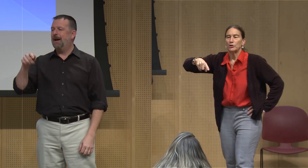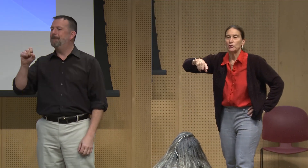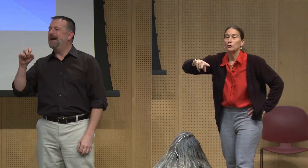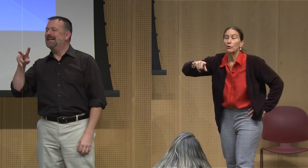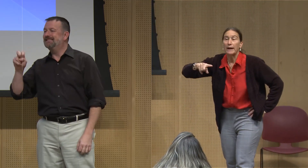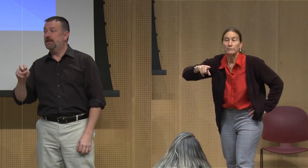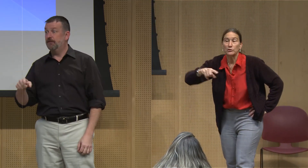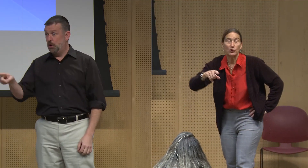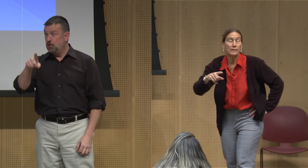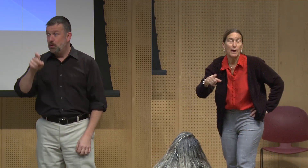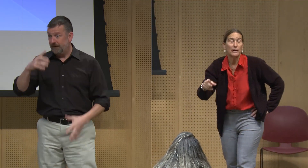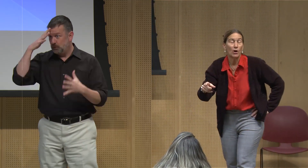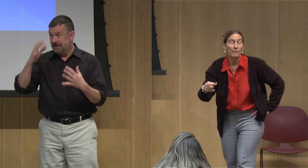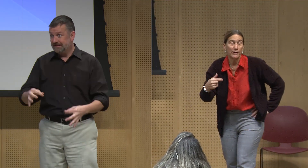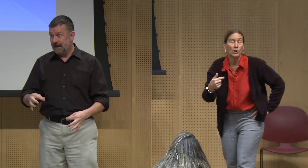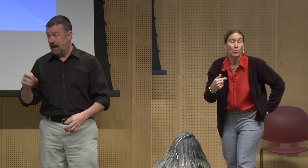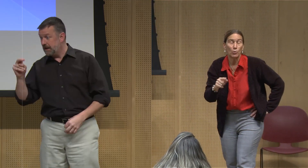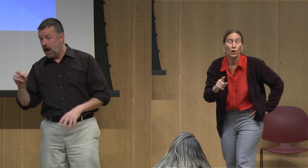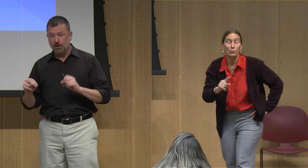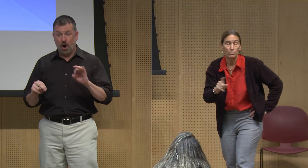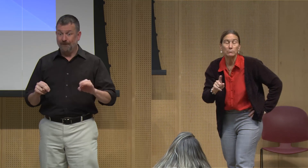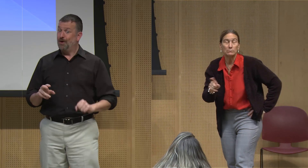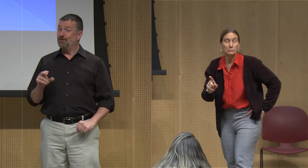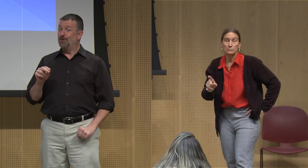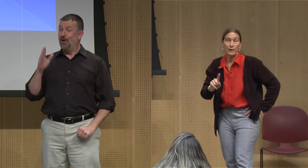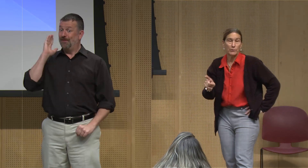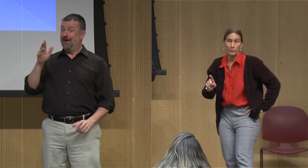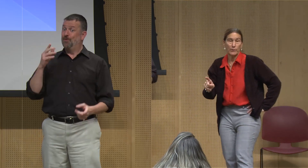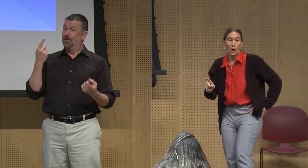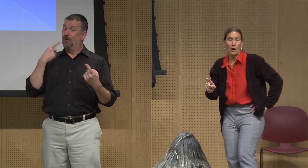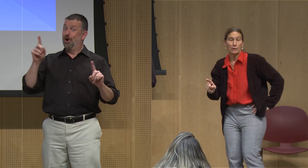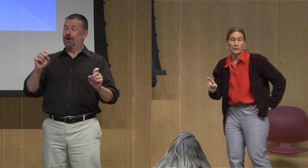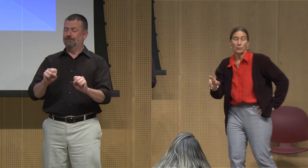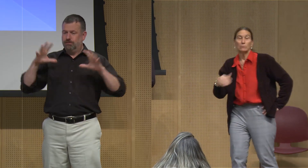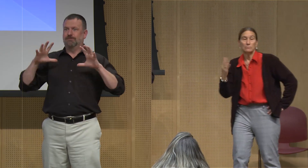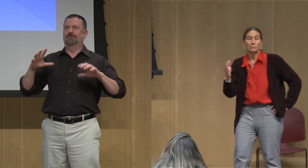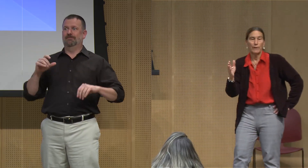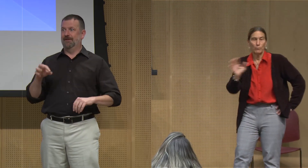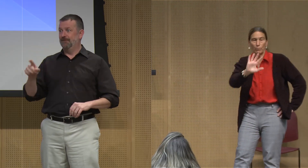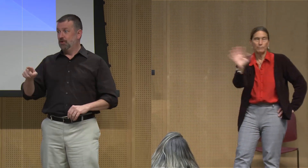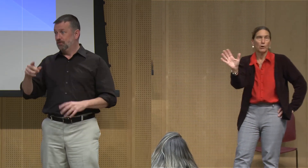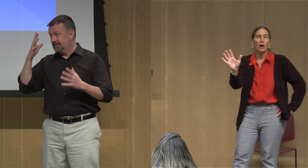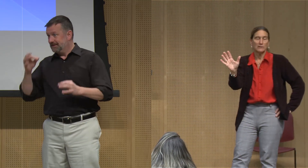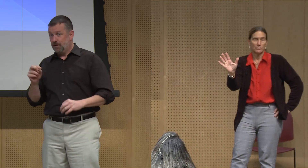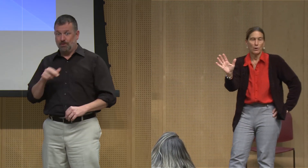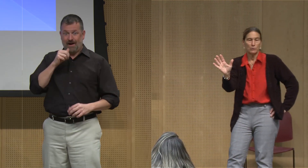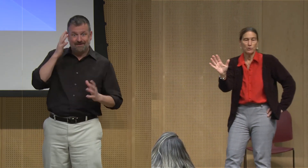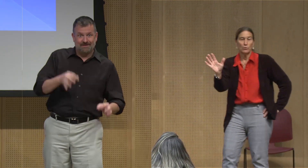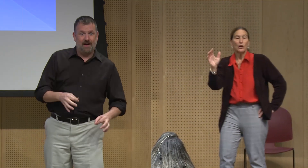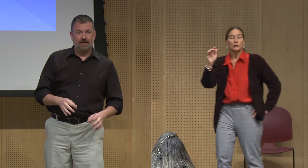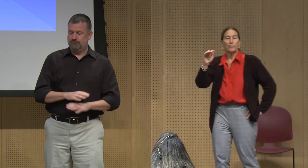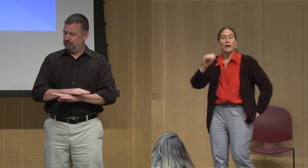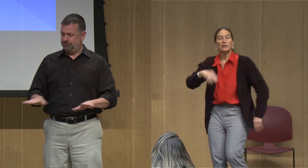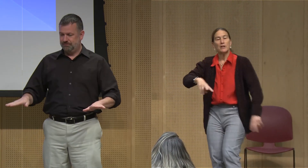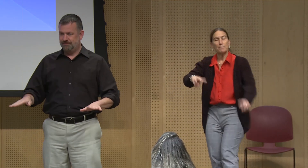YOU DON'T HAVE TO TURN THEM ON AND OFF. THEY'RE GONNA WORK WHETHER YOU'RE IN THE CAR, YOU KNOW-- WHETHER--REGARDLESS OF WHAT YOU DO, SO THEY ARE A TYPE